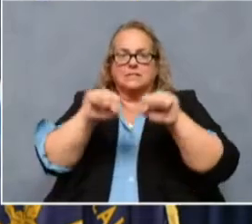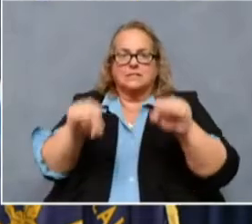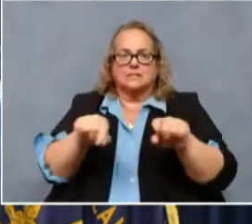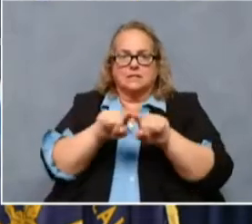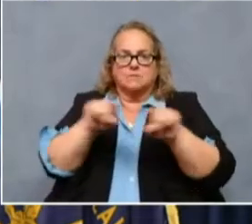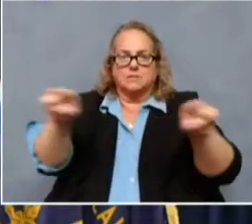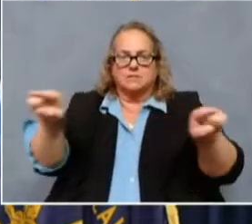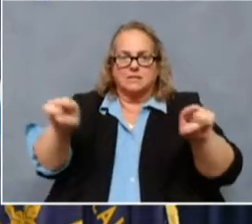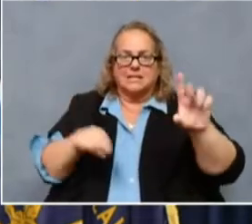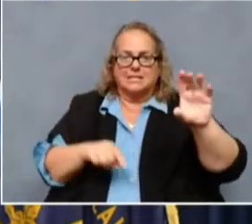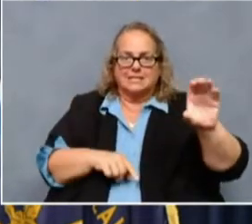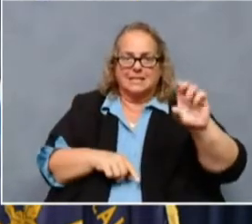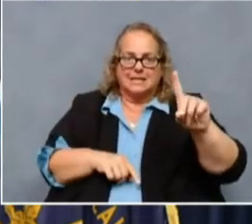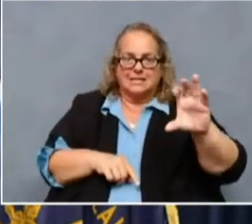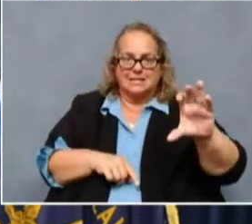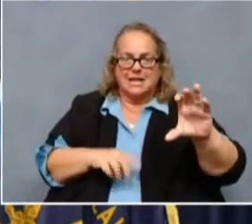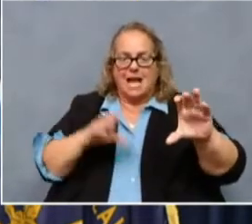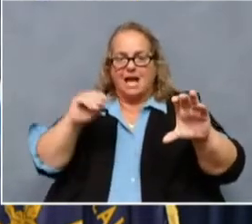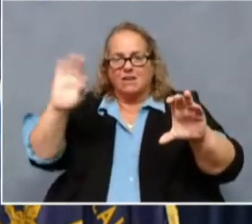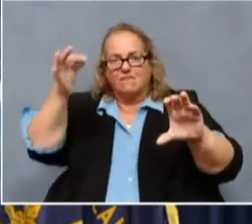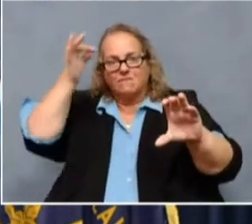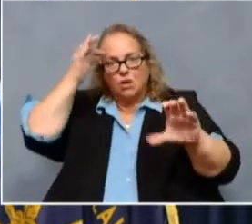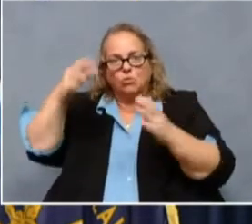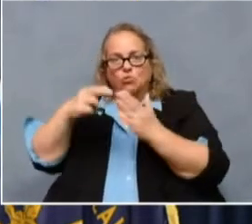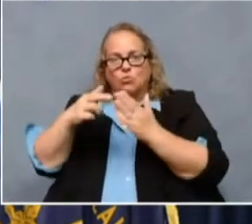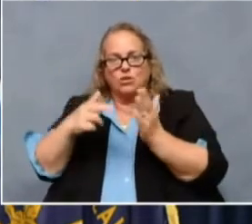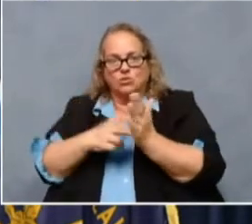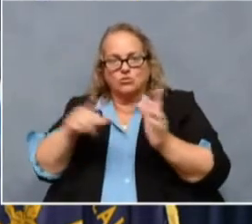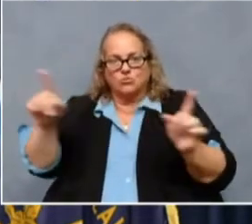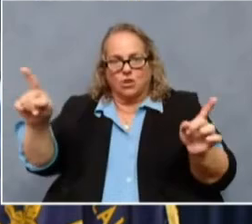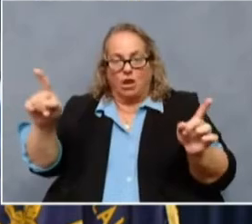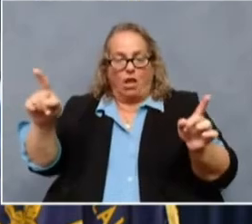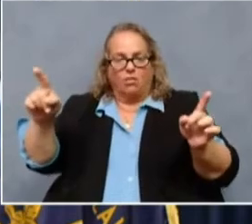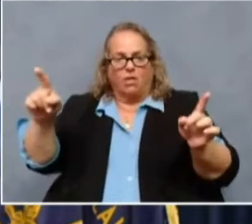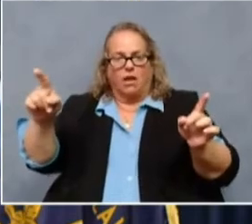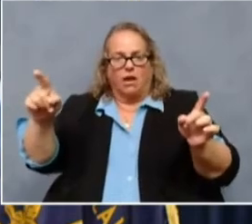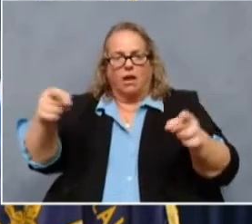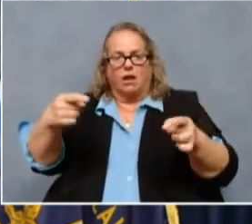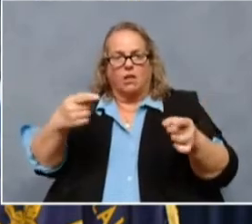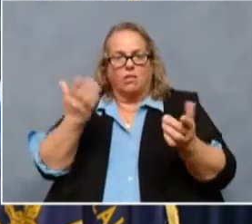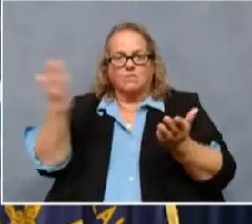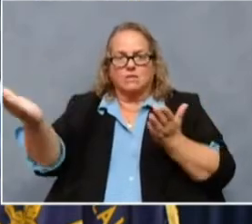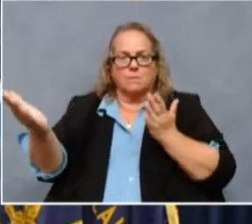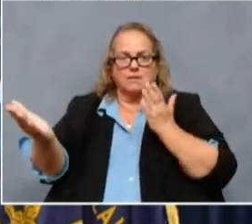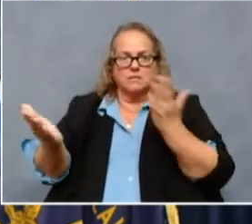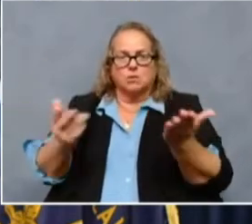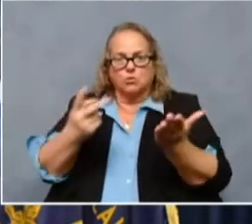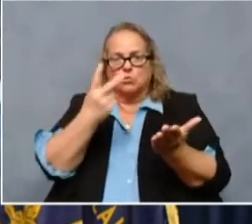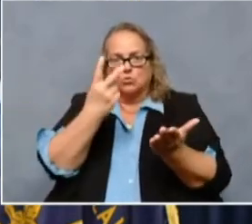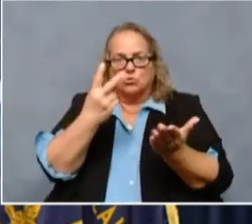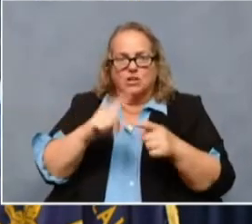They uh were submitting it in two ways and and expecting um that there would